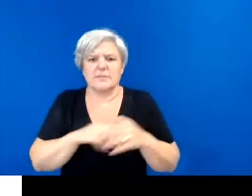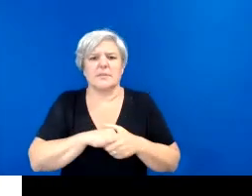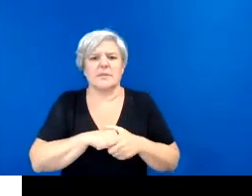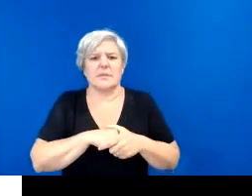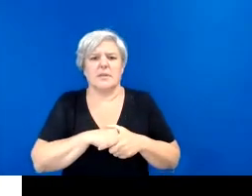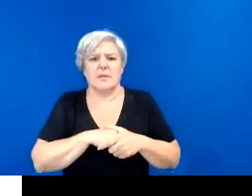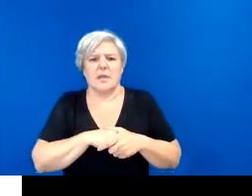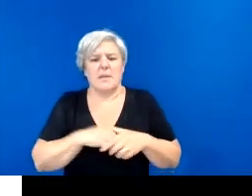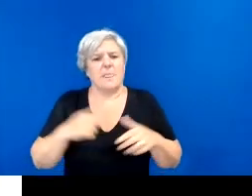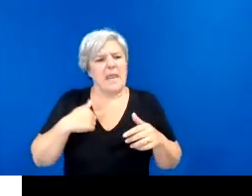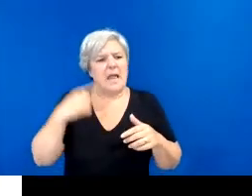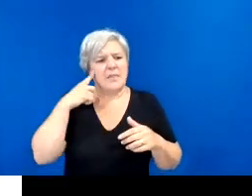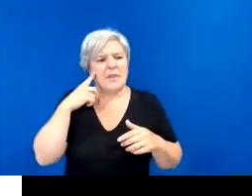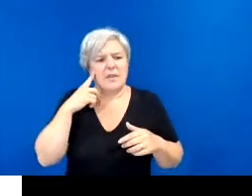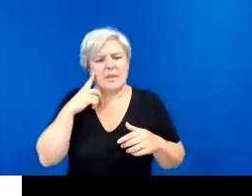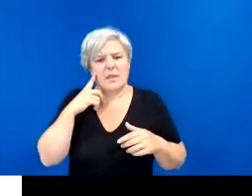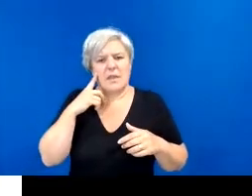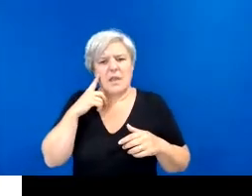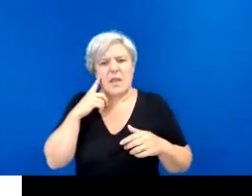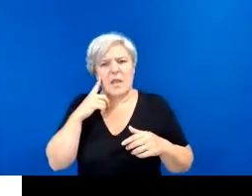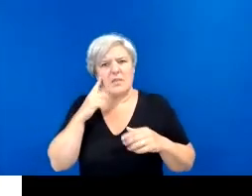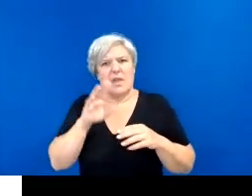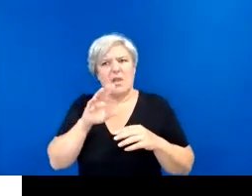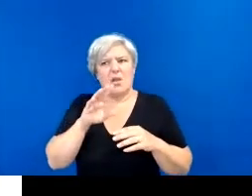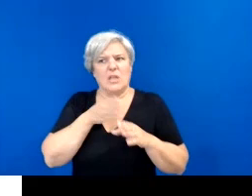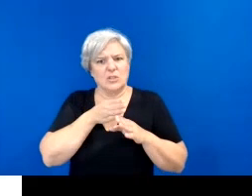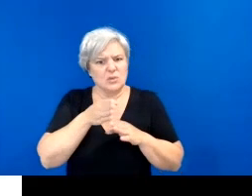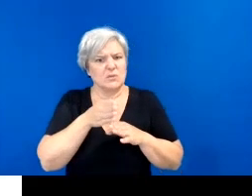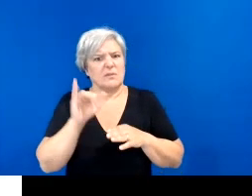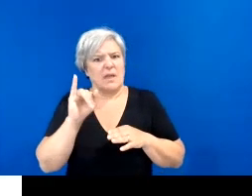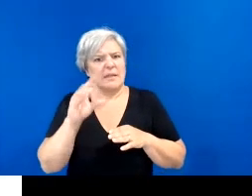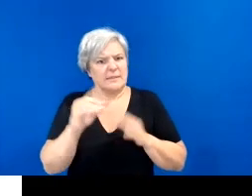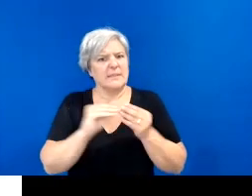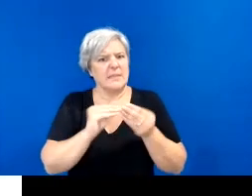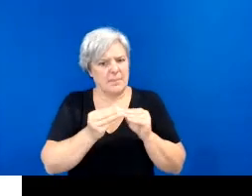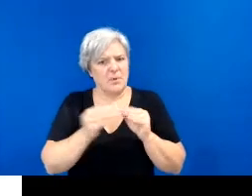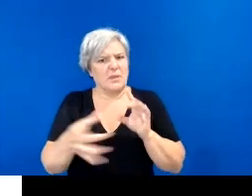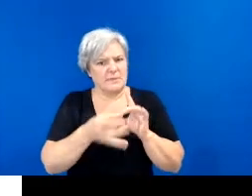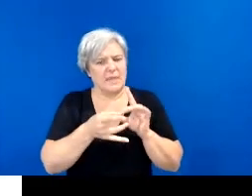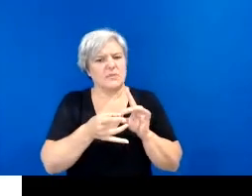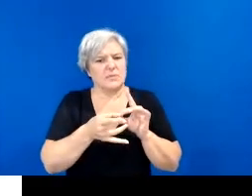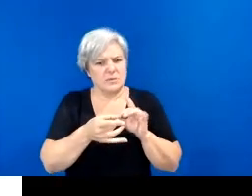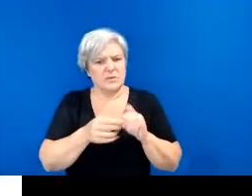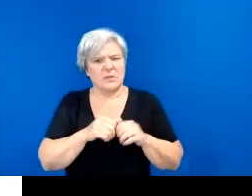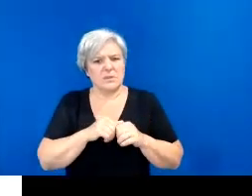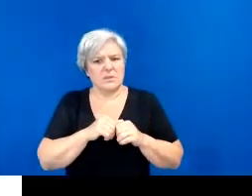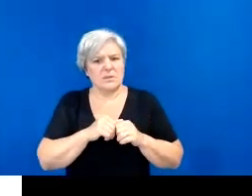I want to say exclusively, have a CID number attached to them, but they are limited.